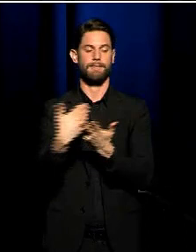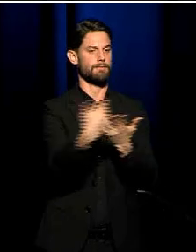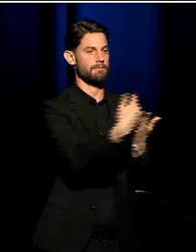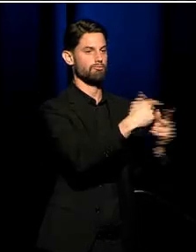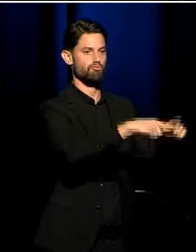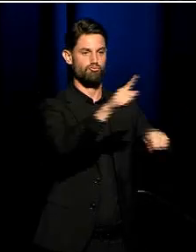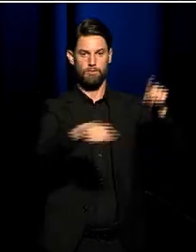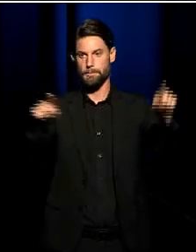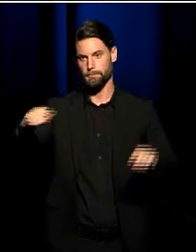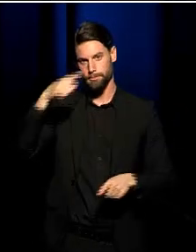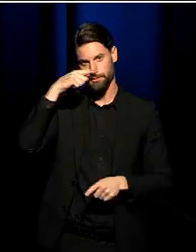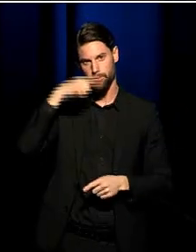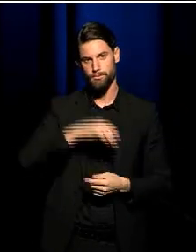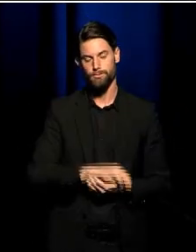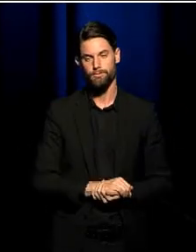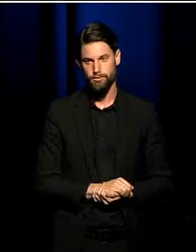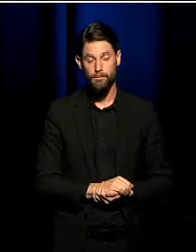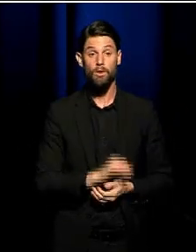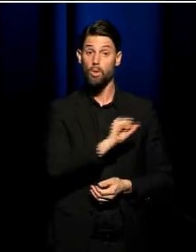submissions received will be individually considered by an officer of